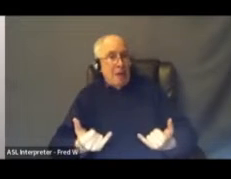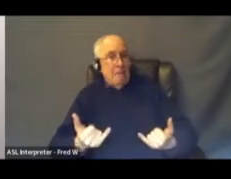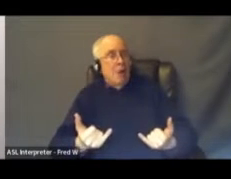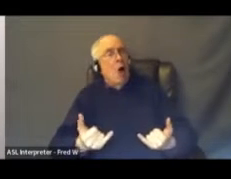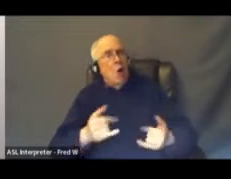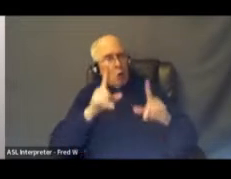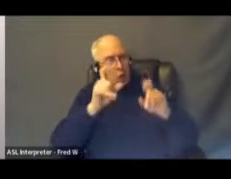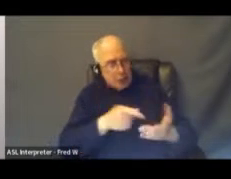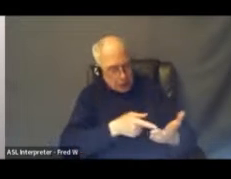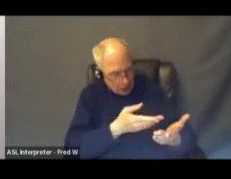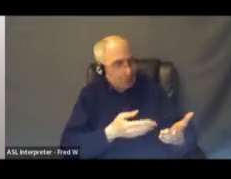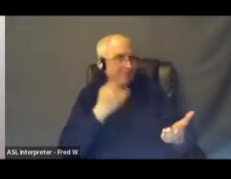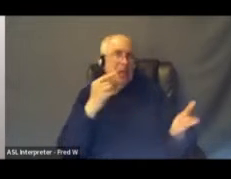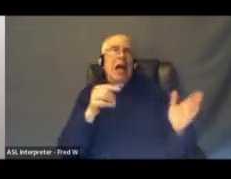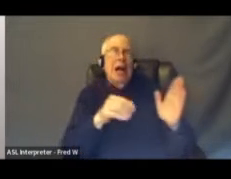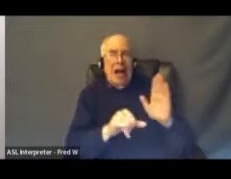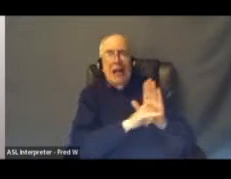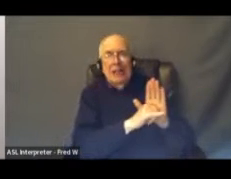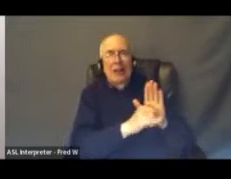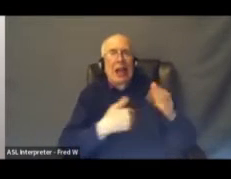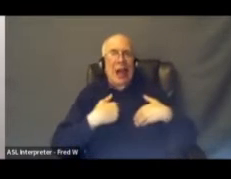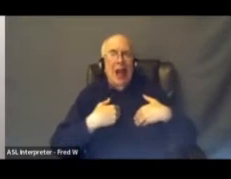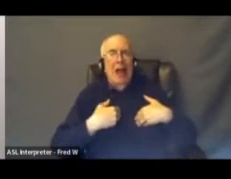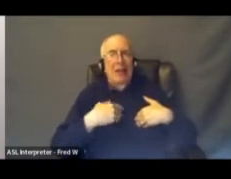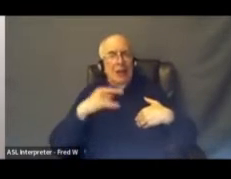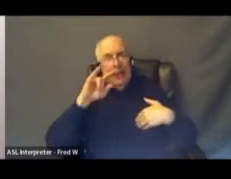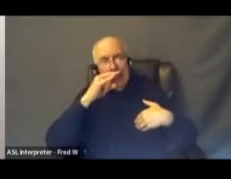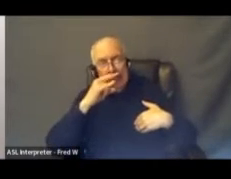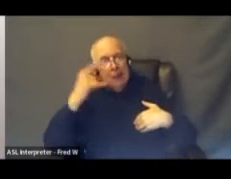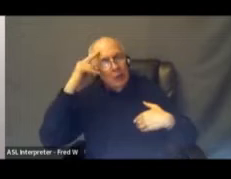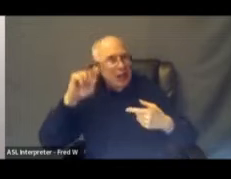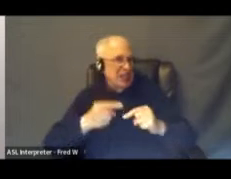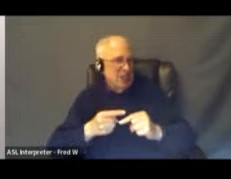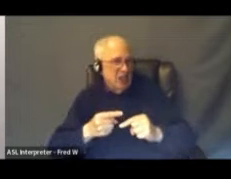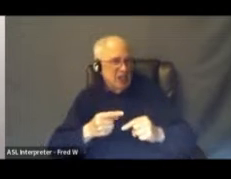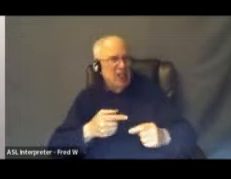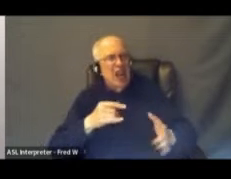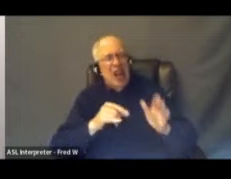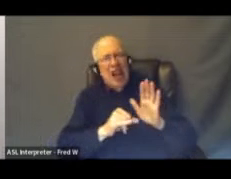pediatric brain injuries. We've identified that you have some internal non traumatic brain